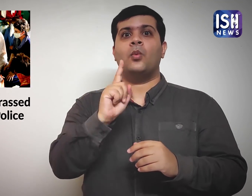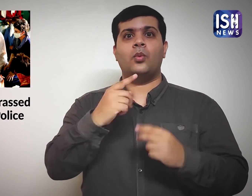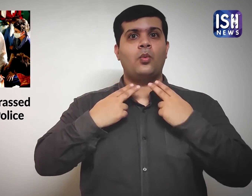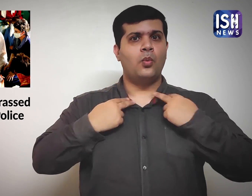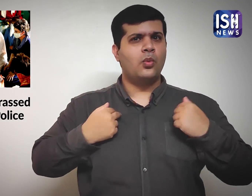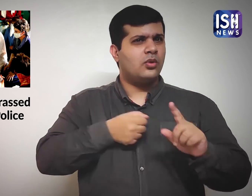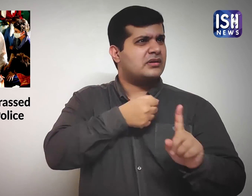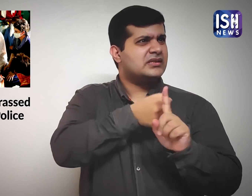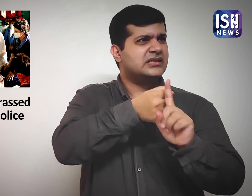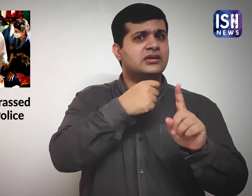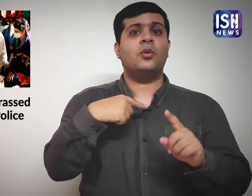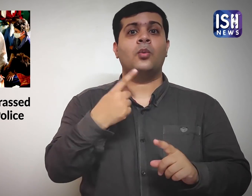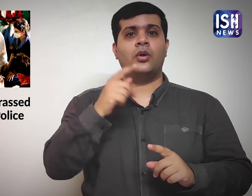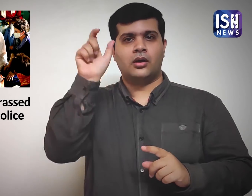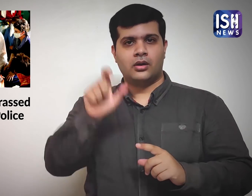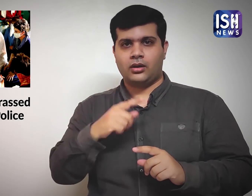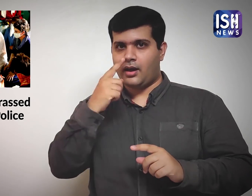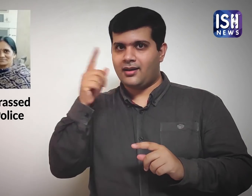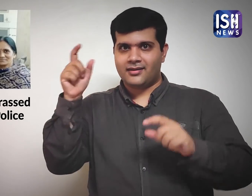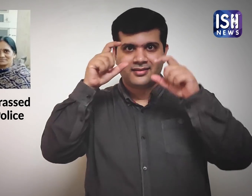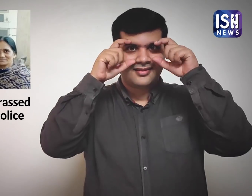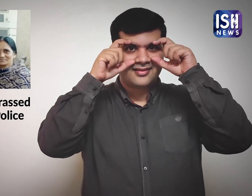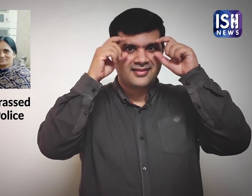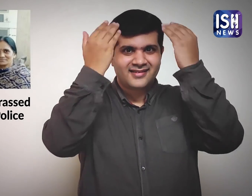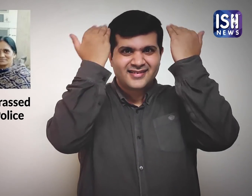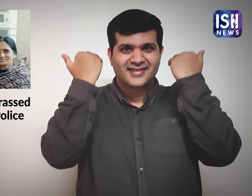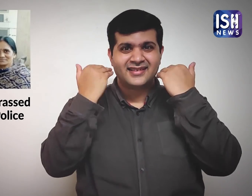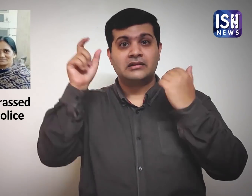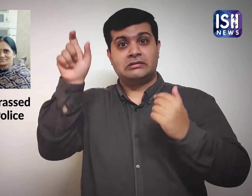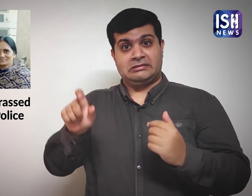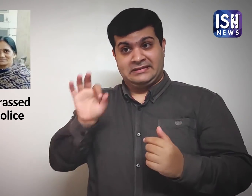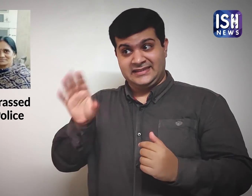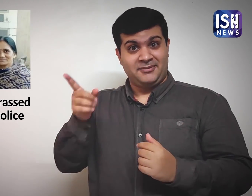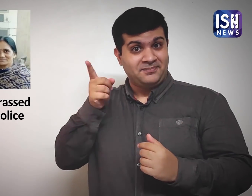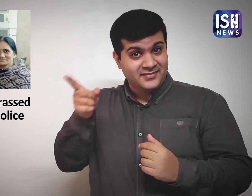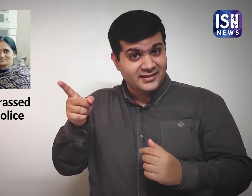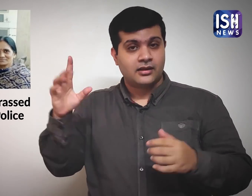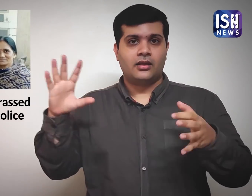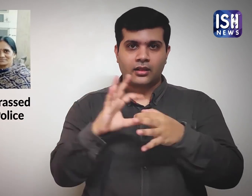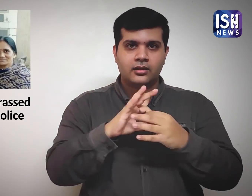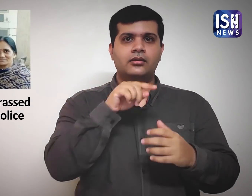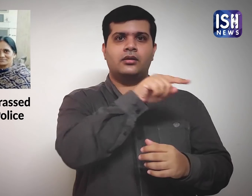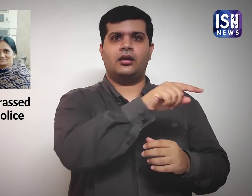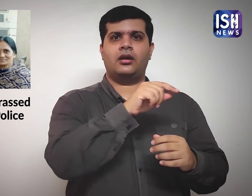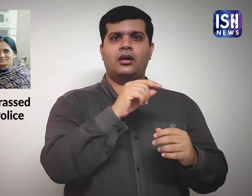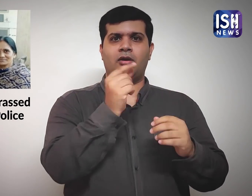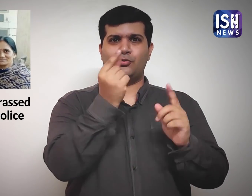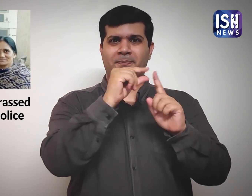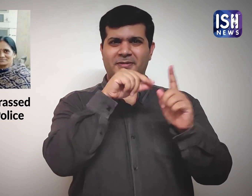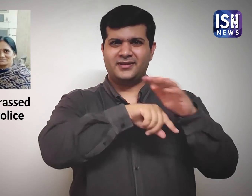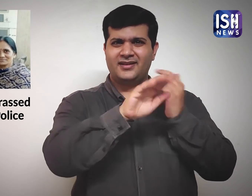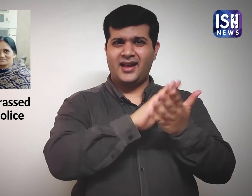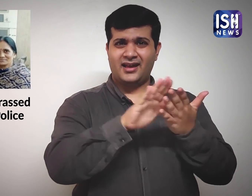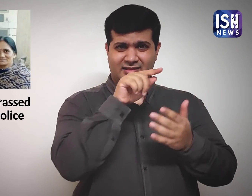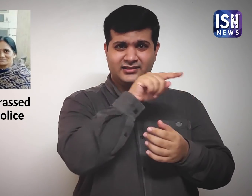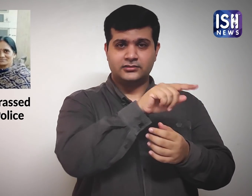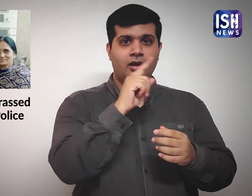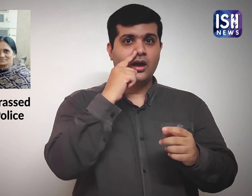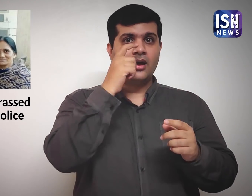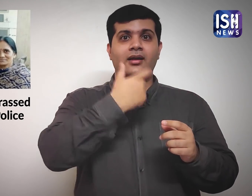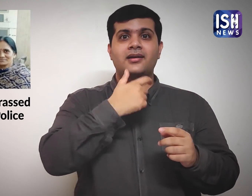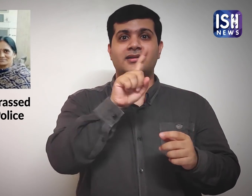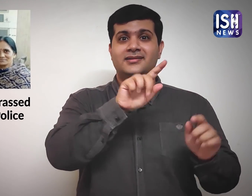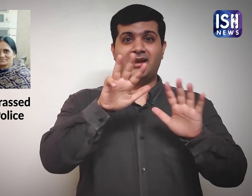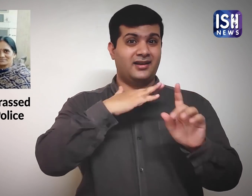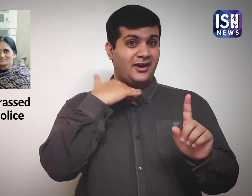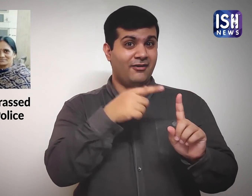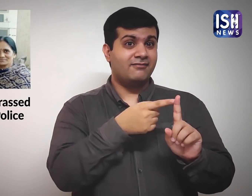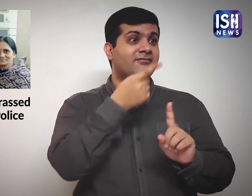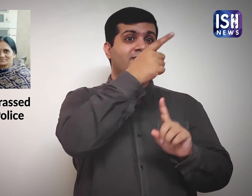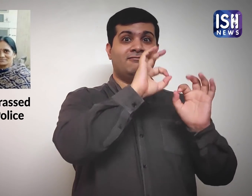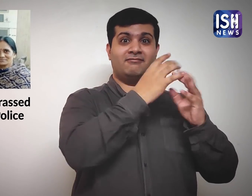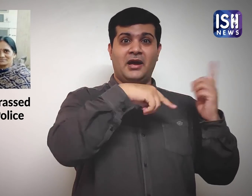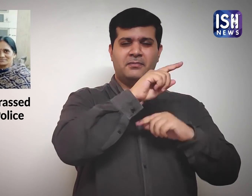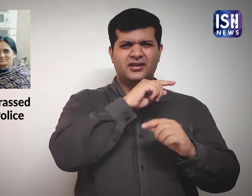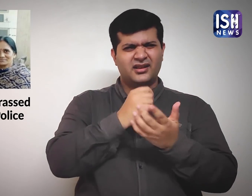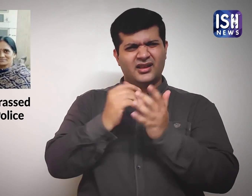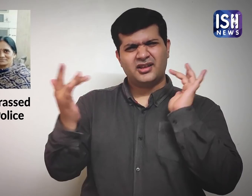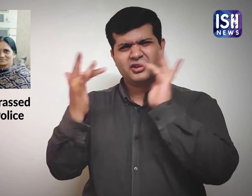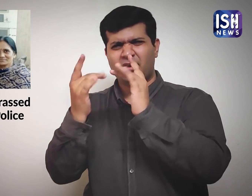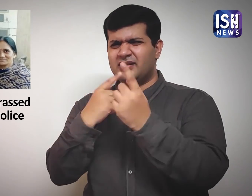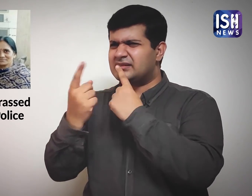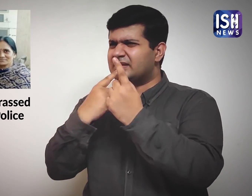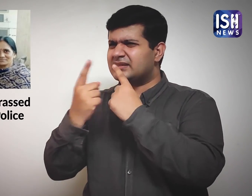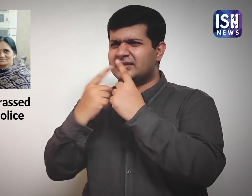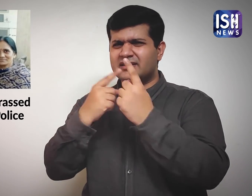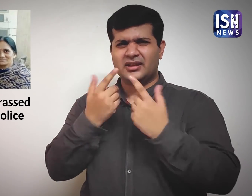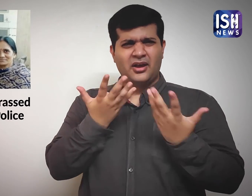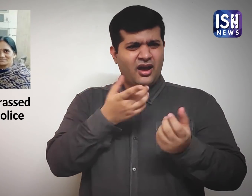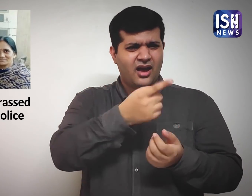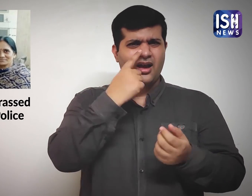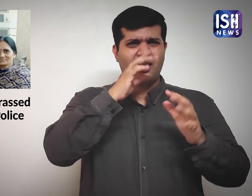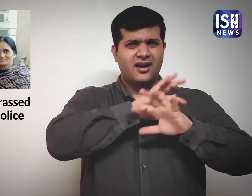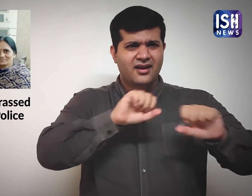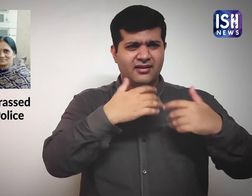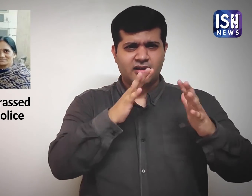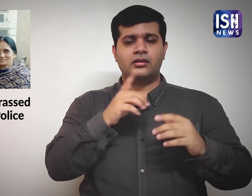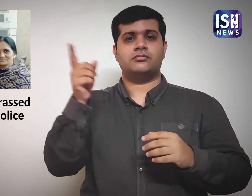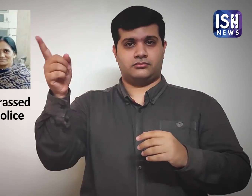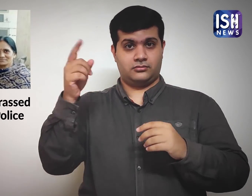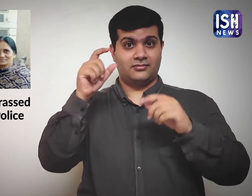The victim's family connected the lawyer that fought the case.